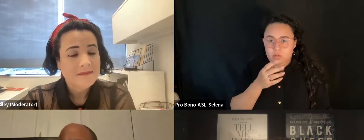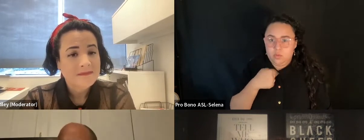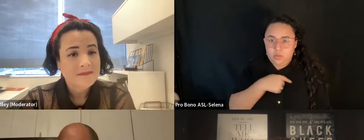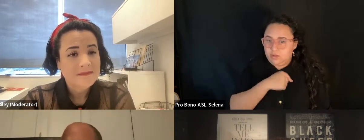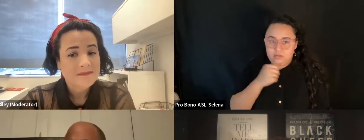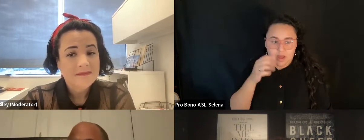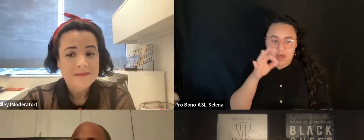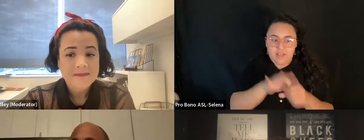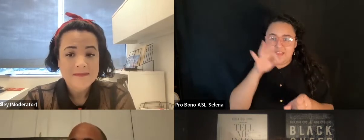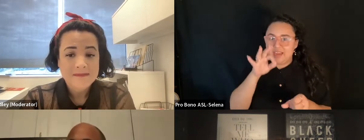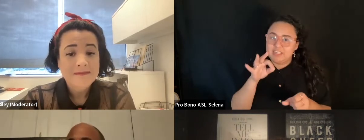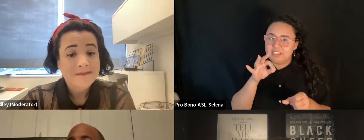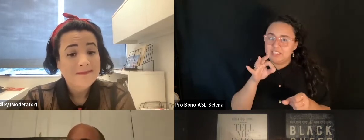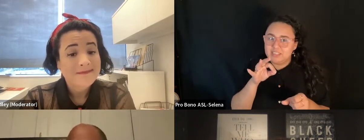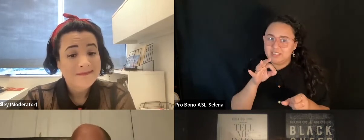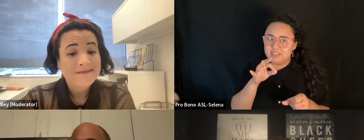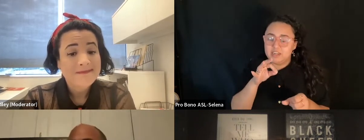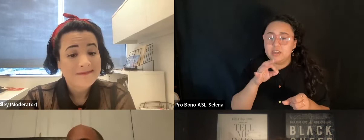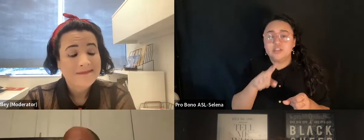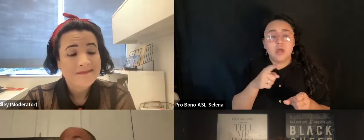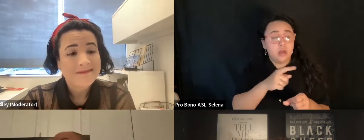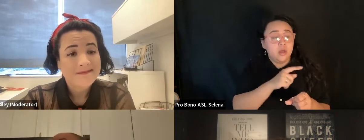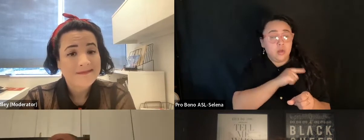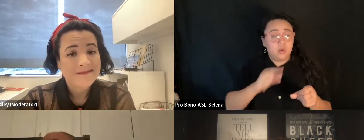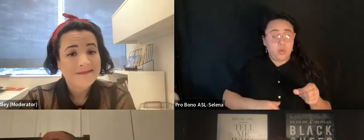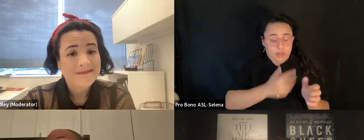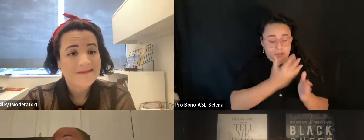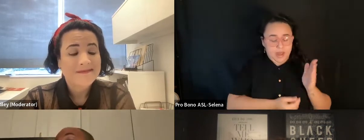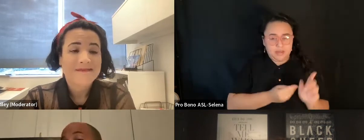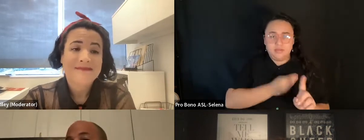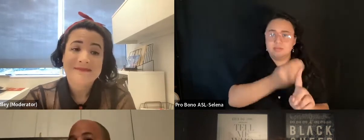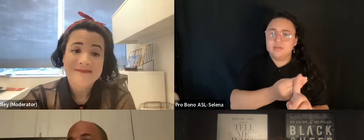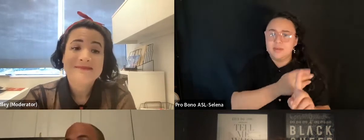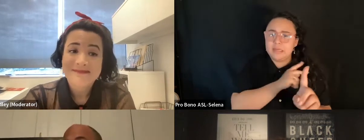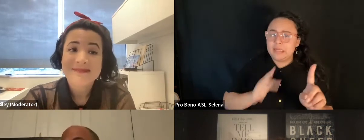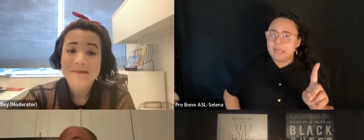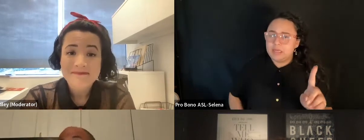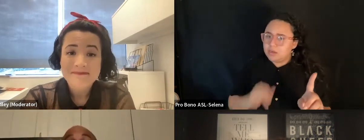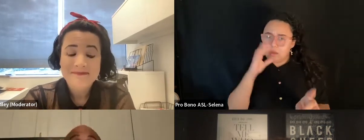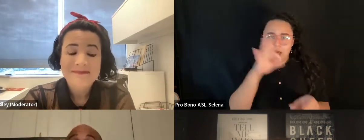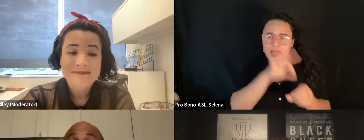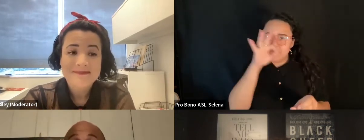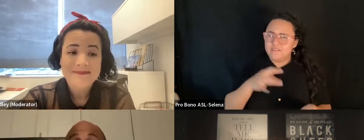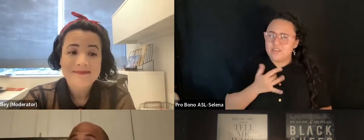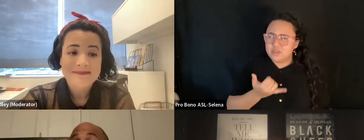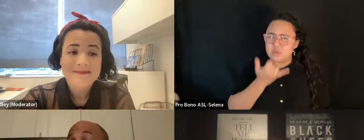And yet, it is the sort of great stability. Perhaps arguably you don't have the America in the same way at all.